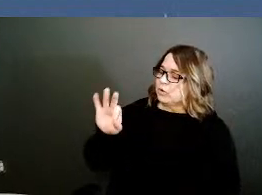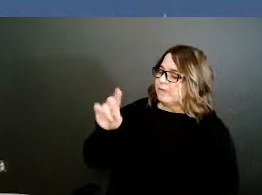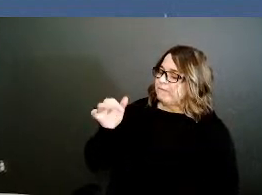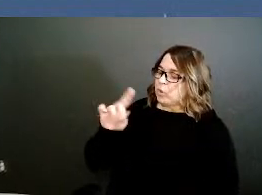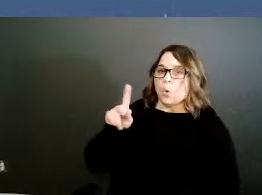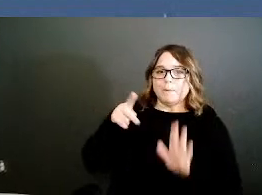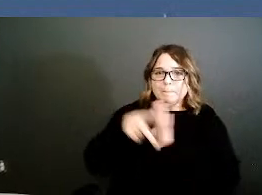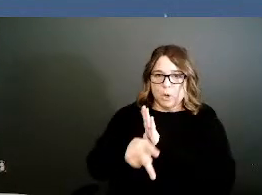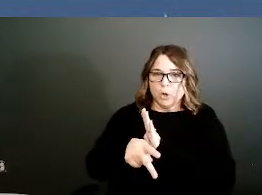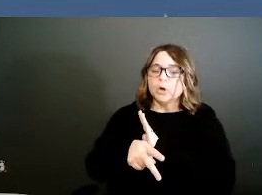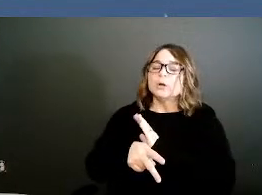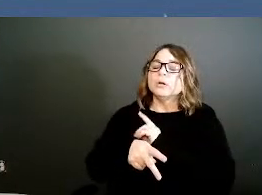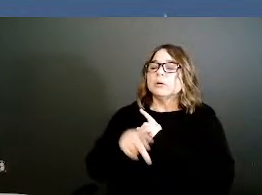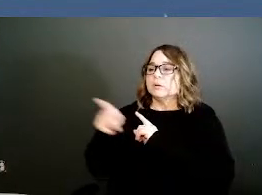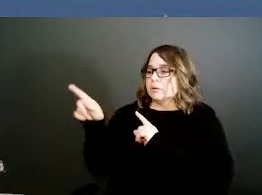≫ HI. THIS IS --